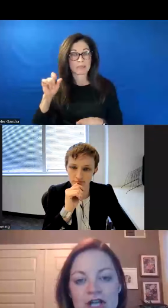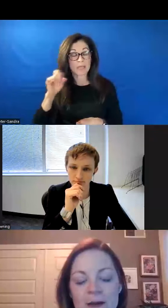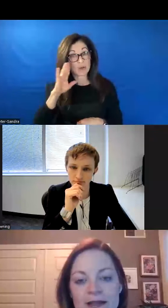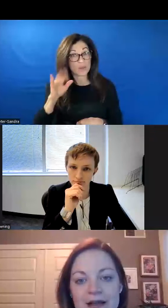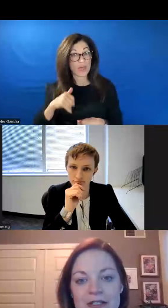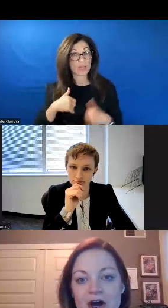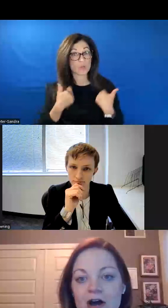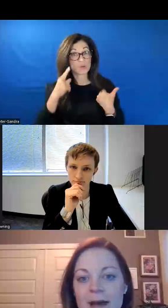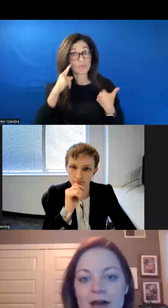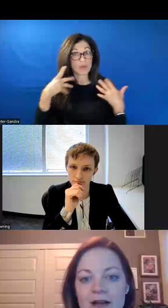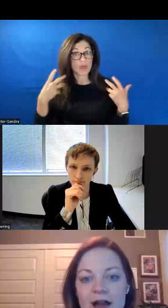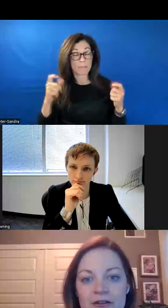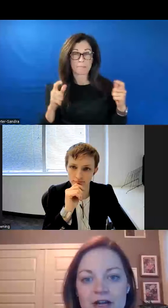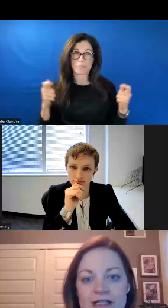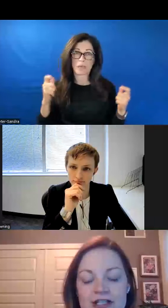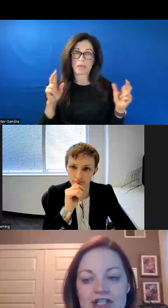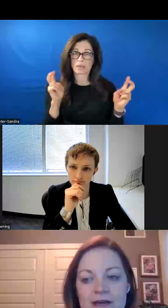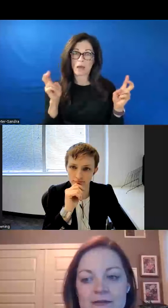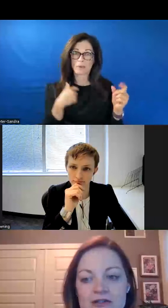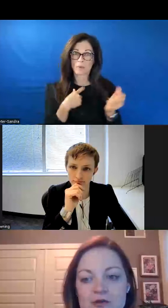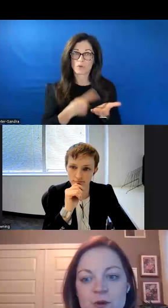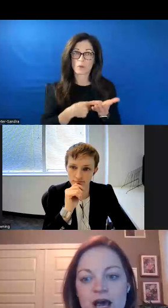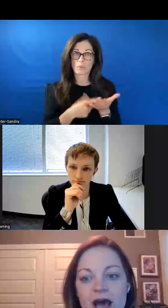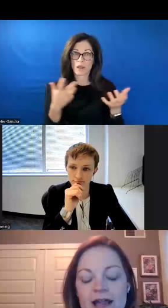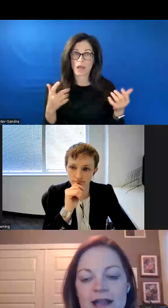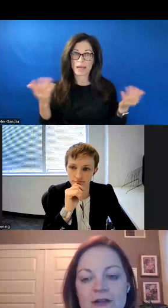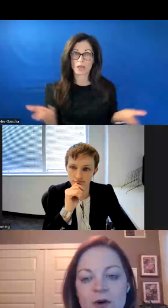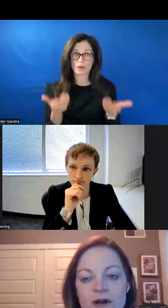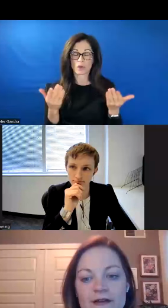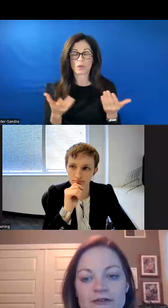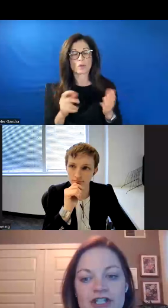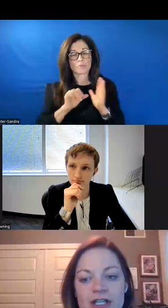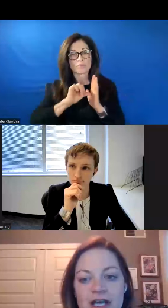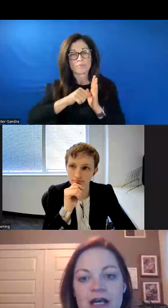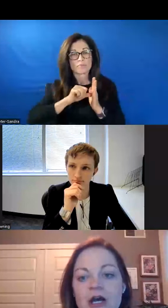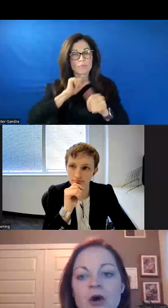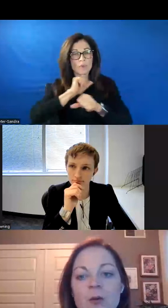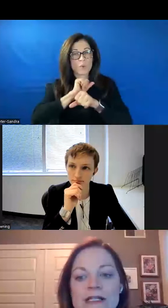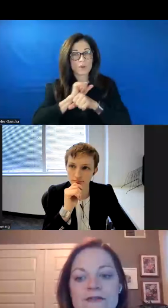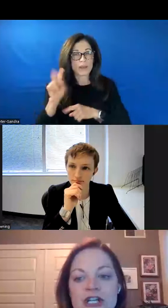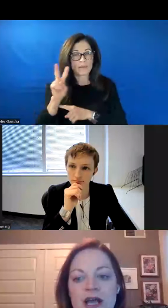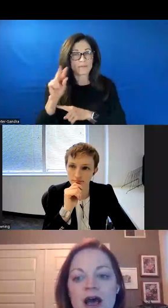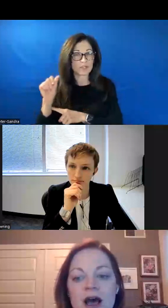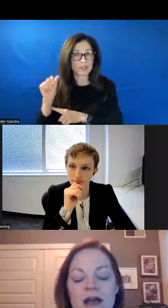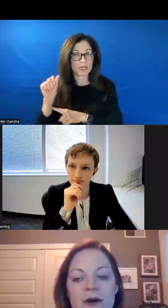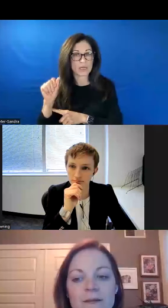HUGE TOPIC THAT WE TALK A LOT ABOUT ON THE CRISIS JAM SO I WANT TO HIGHLIGHT THE WORK THAT VIRGINIA, WEST VIRGINIA, IOWA,